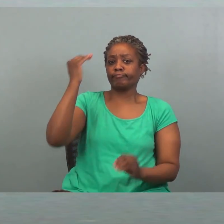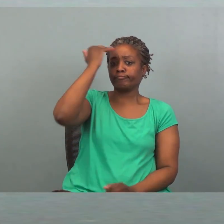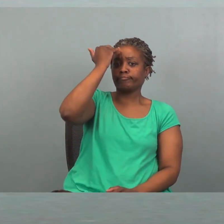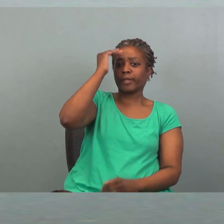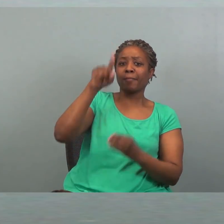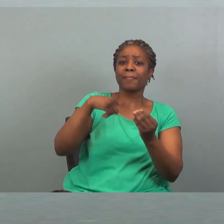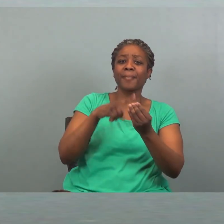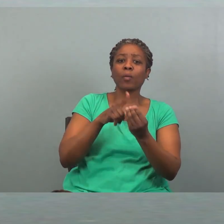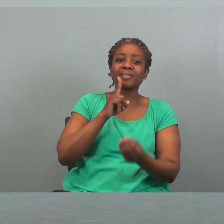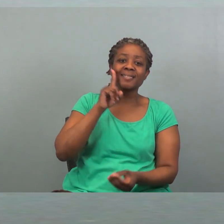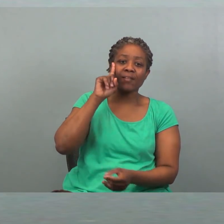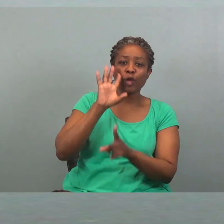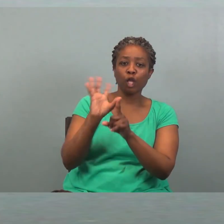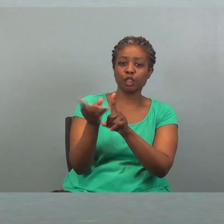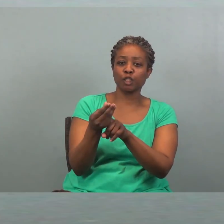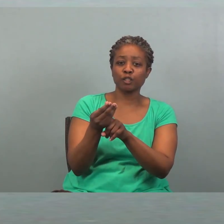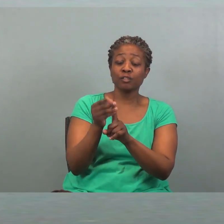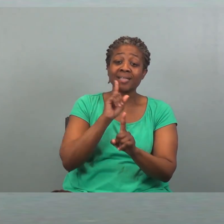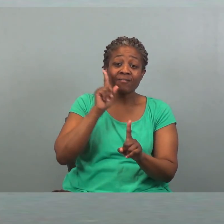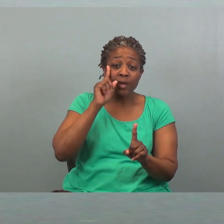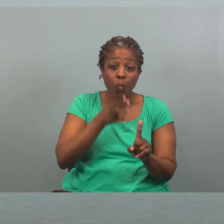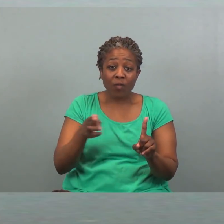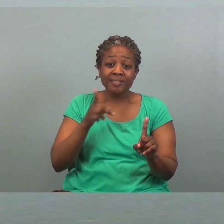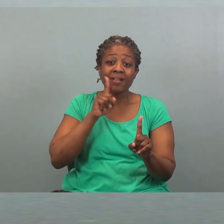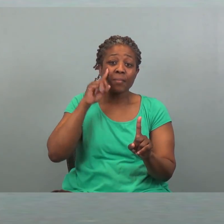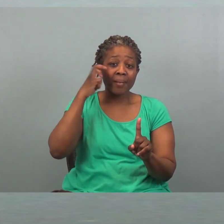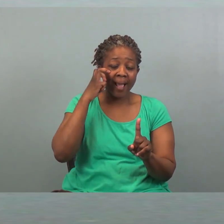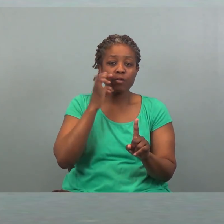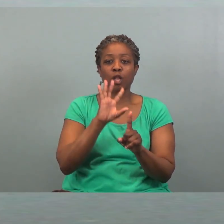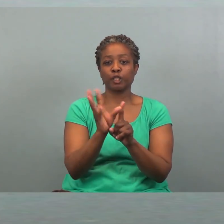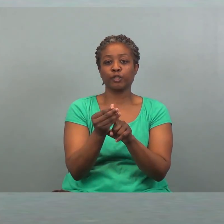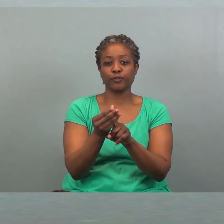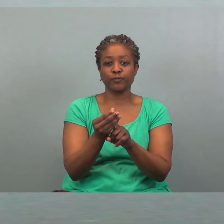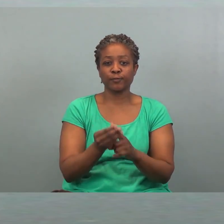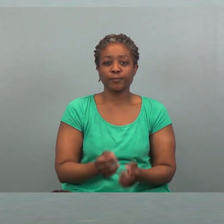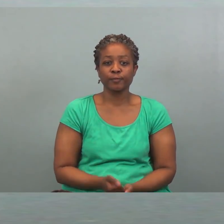The hearing provider in this setting may have no knowledge of Deaf, DeafBlind or hard of hearing culture.